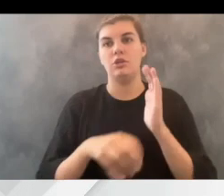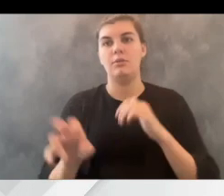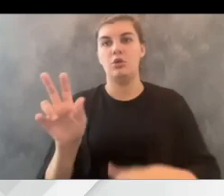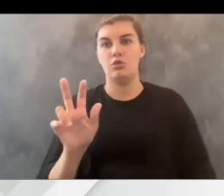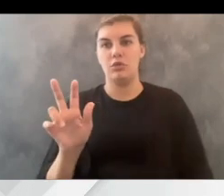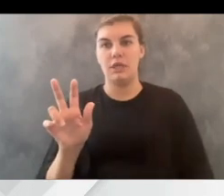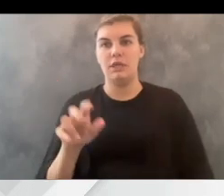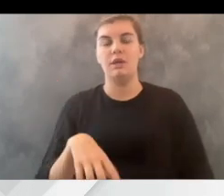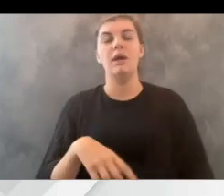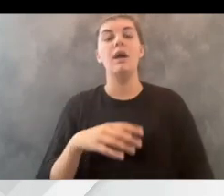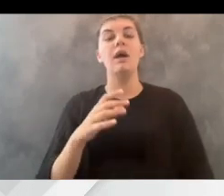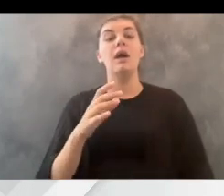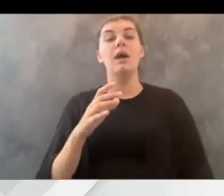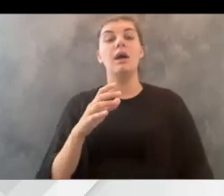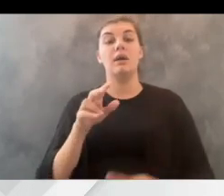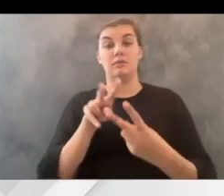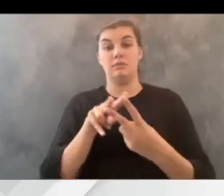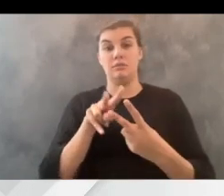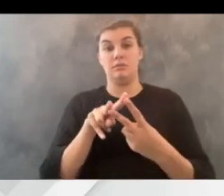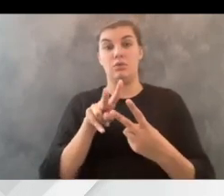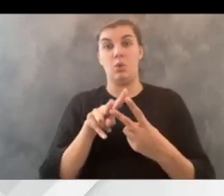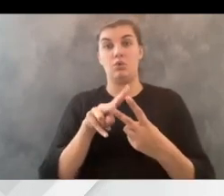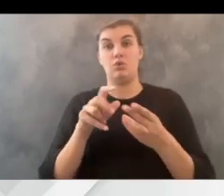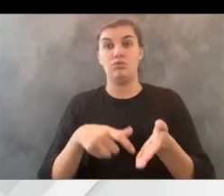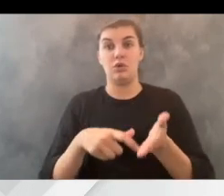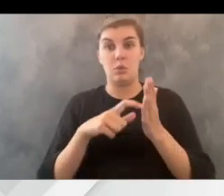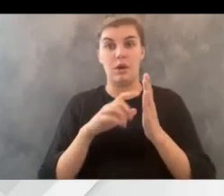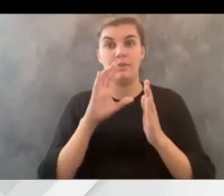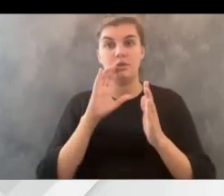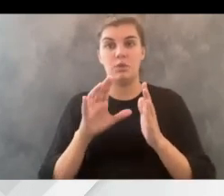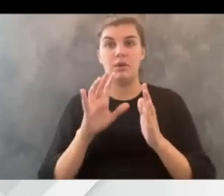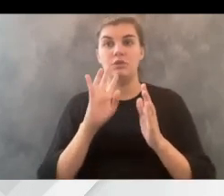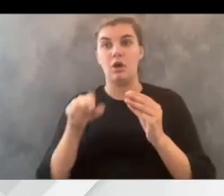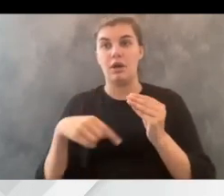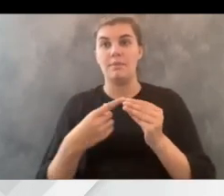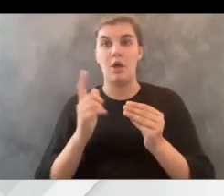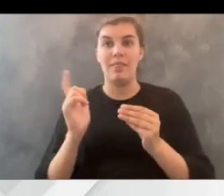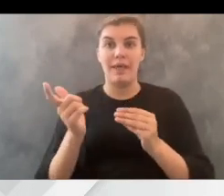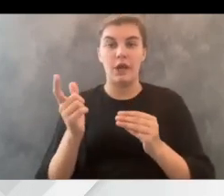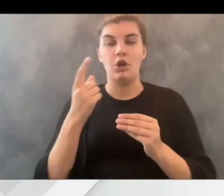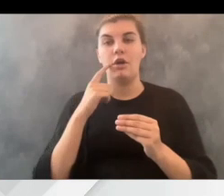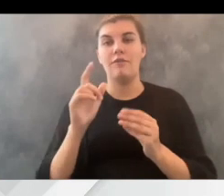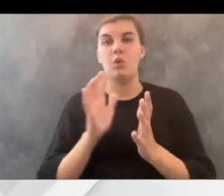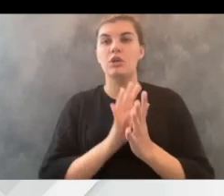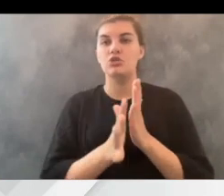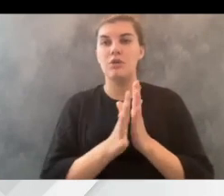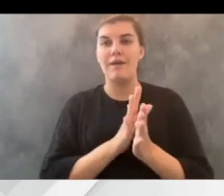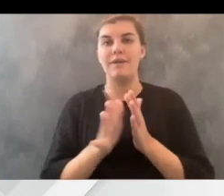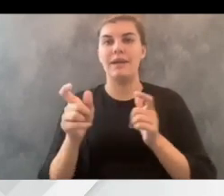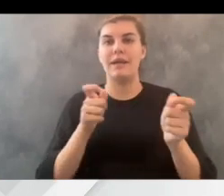And so these two scoping requirements that we will revisit are for traffic control signals and